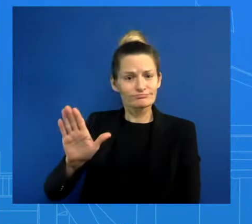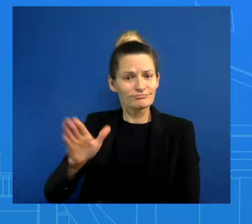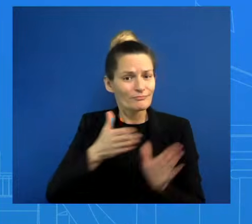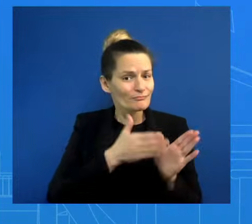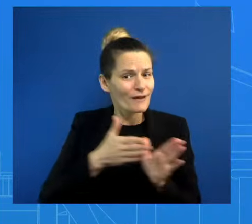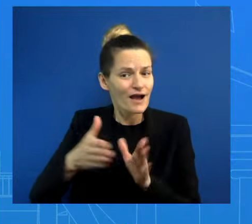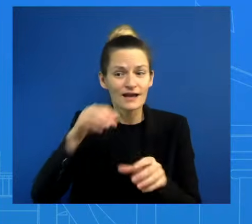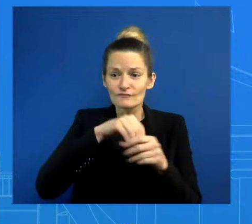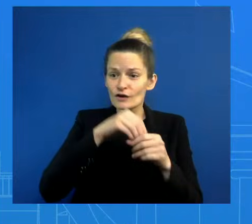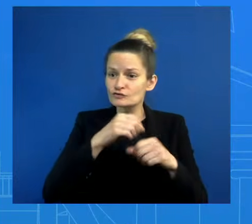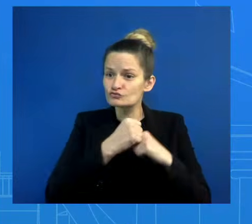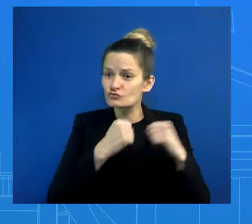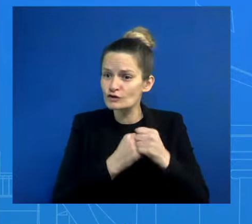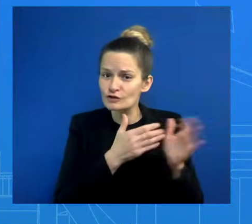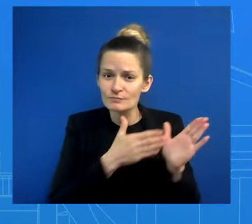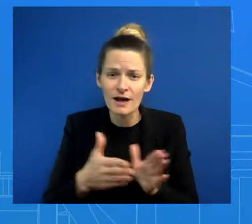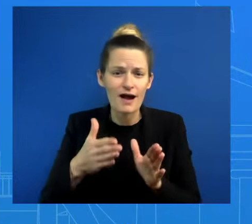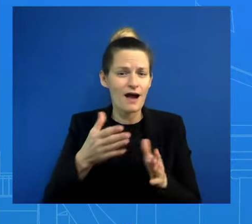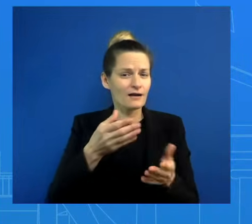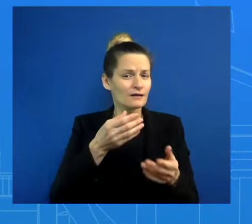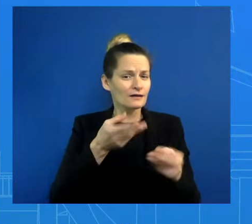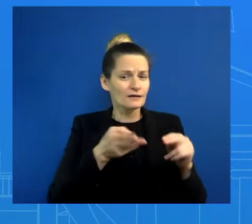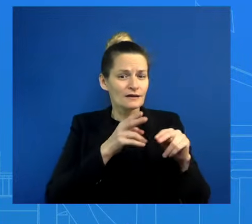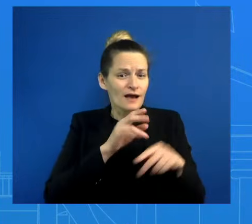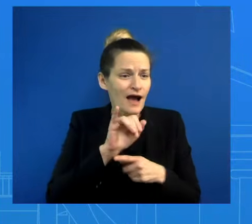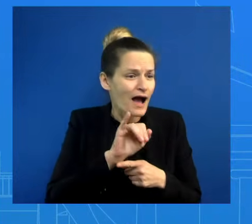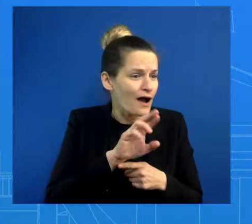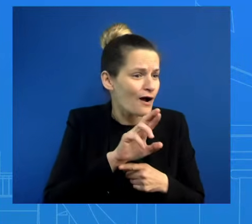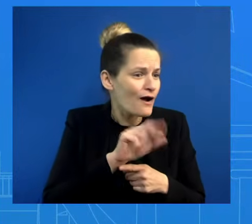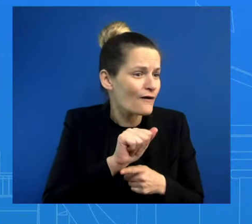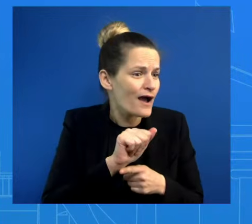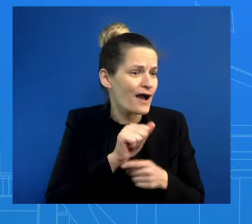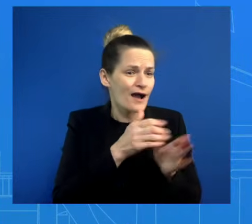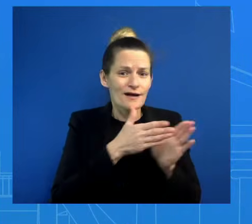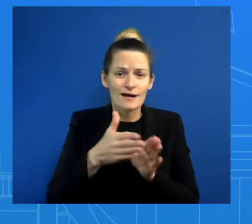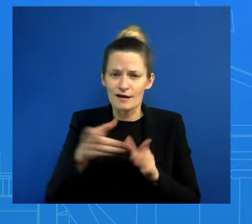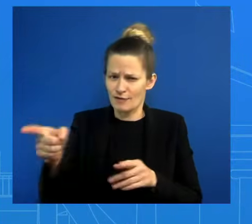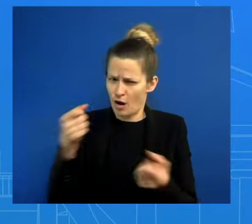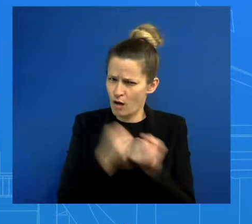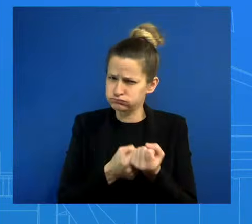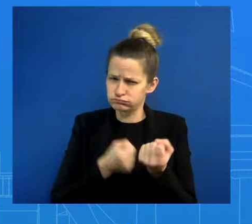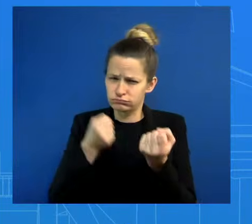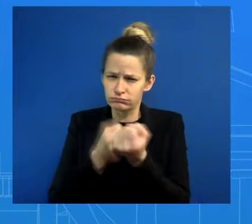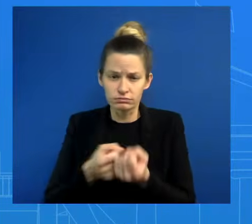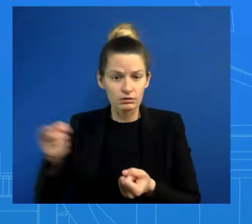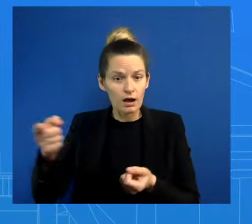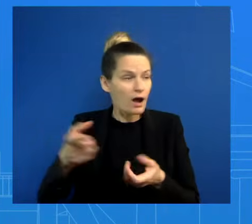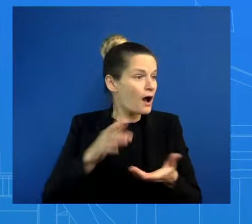to the Respect for Marriage Act, from the -- also the PACT Act. All of these piece of legislation have been historic,